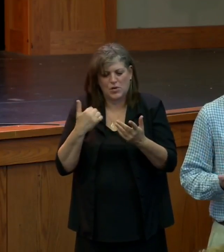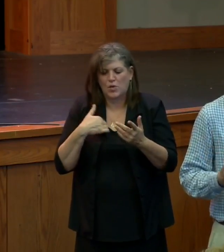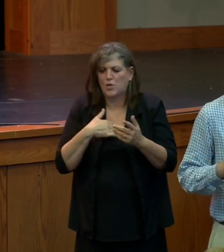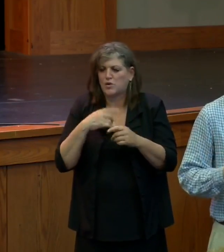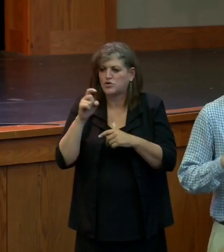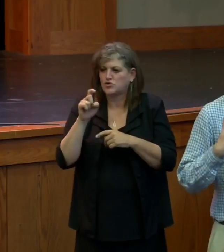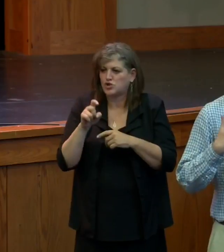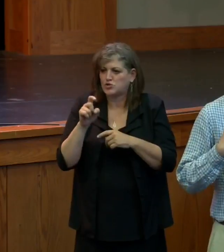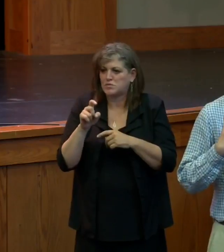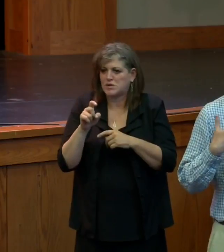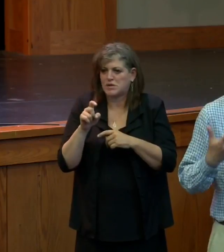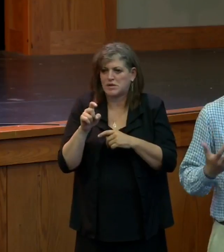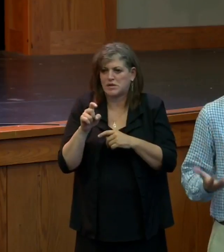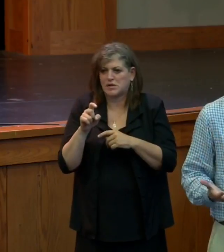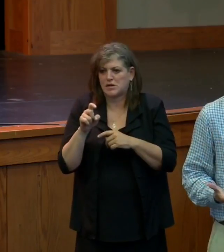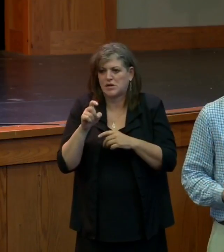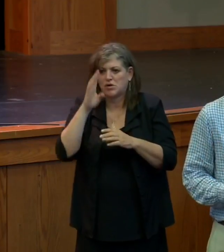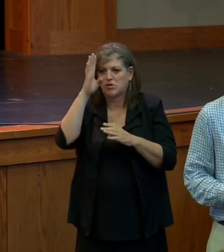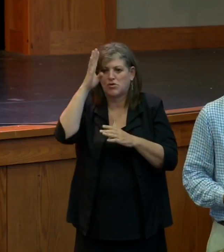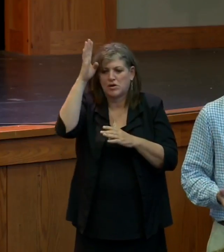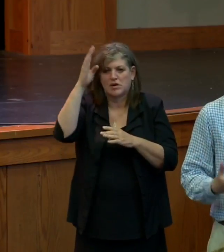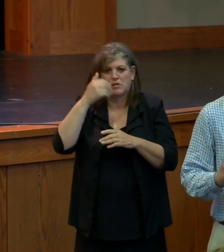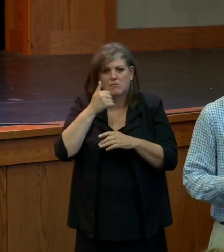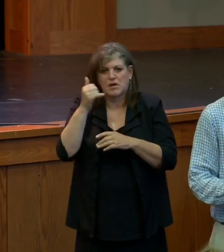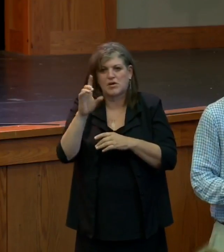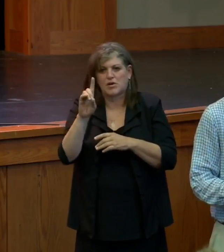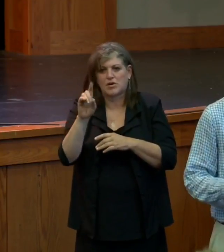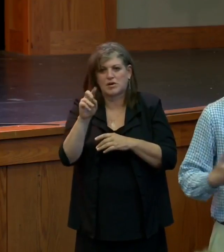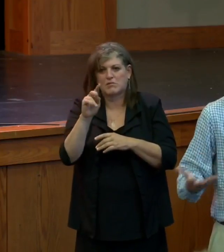TO BE ABOUT CREATING GREATER DEMOCRACY NOT TRADING